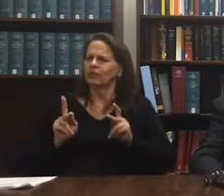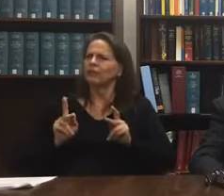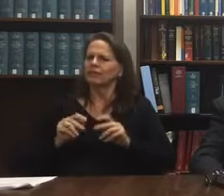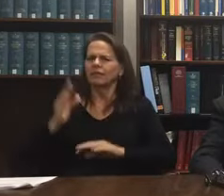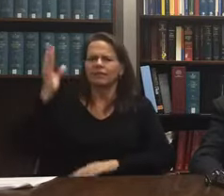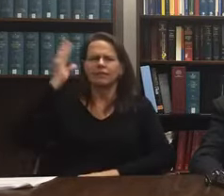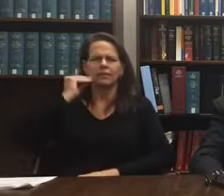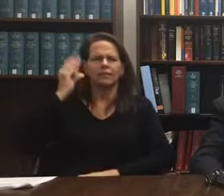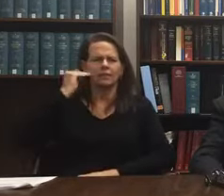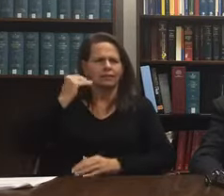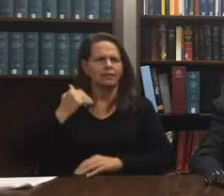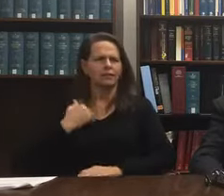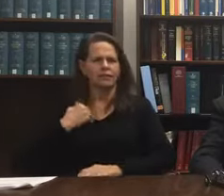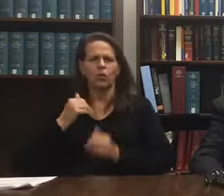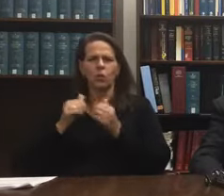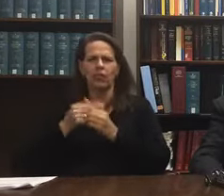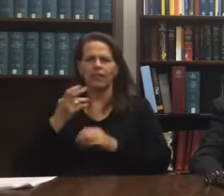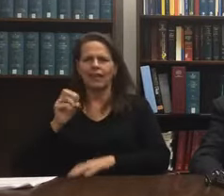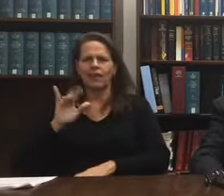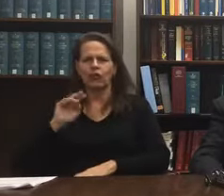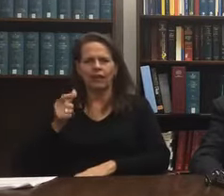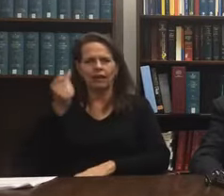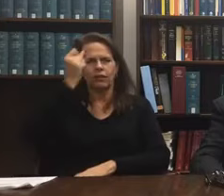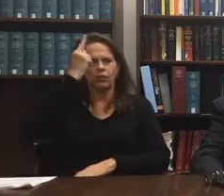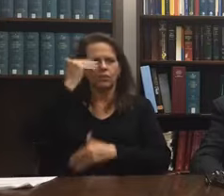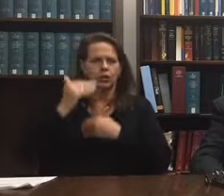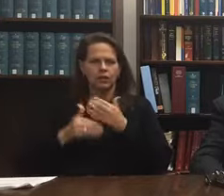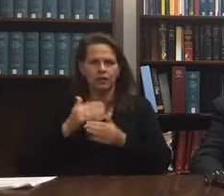hearings and understands the process and will often work with you to help